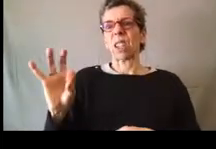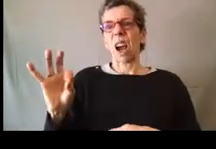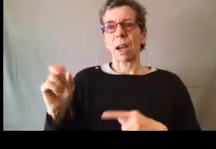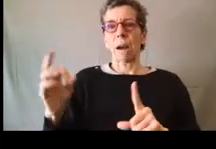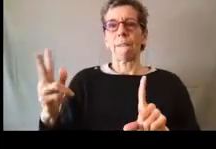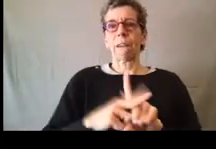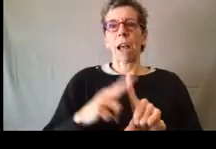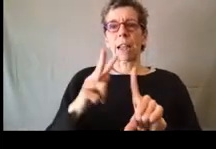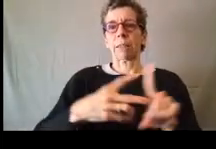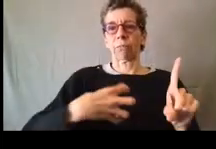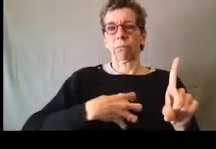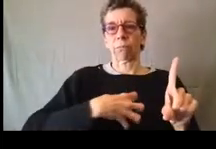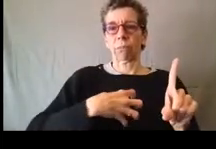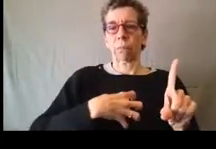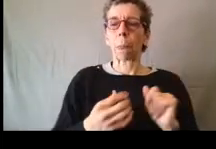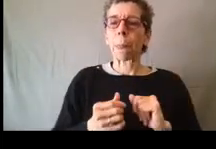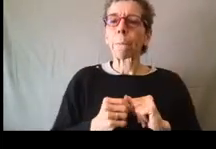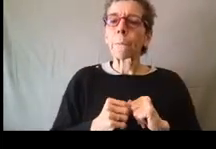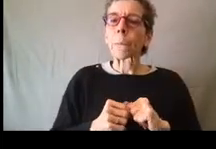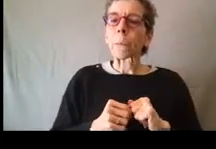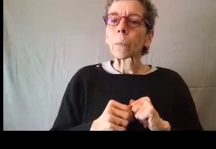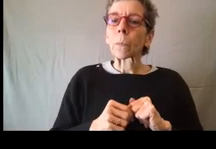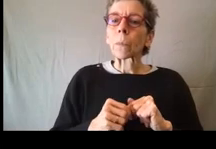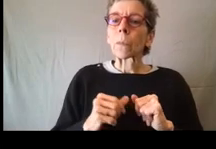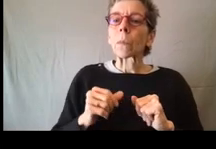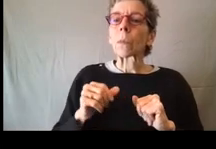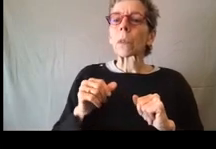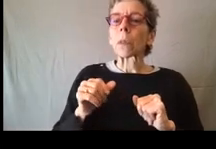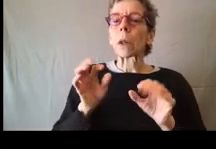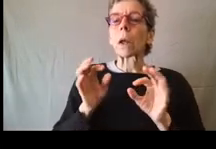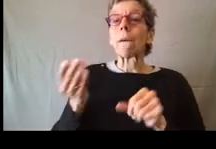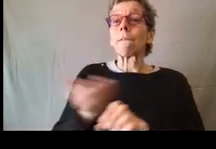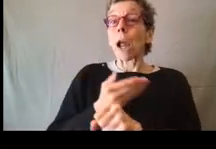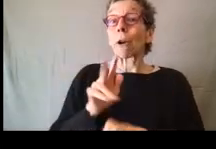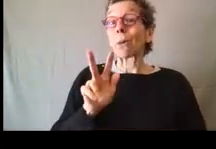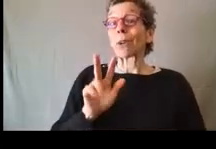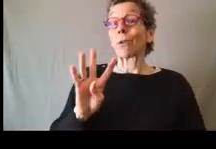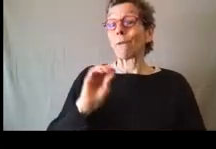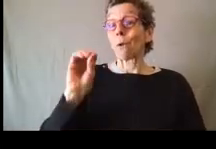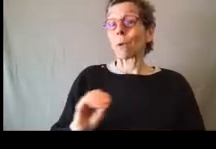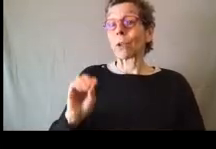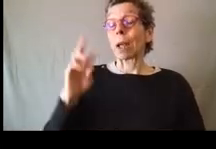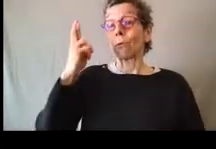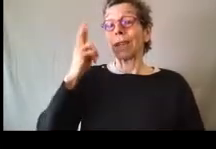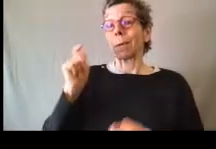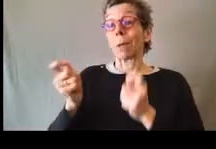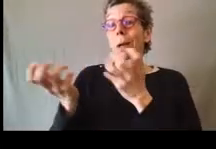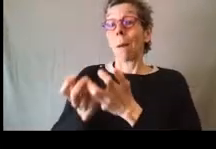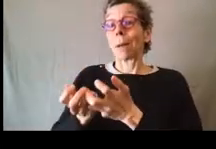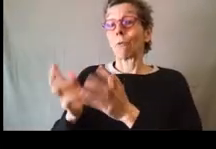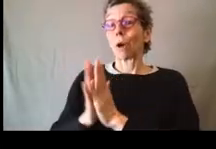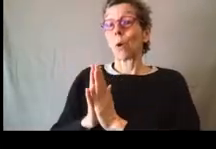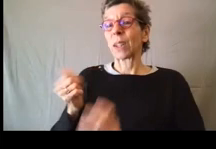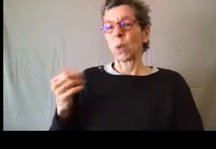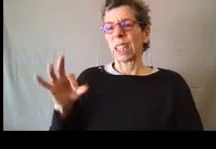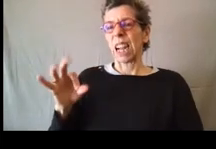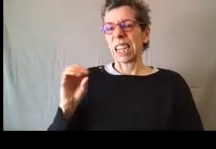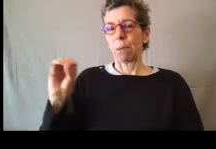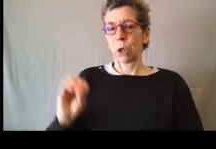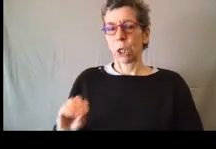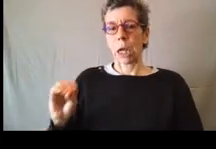up 84% of the filings but by firing 34% followed by reasonable accommodations at 19%, and employers